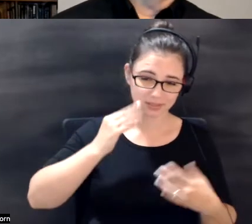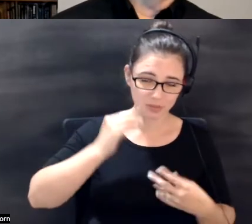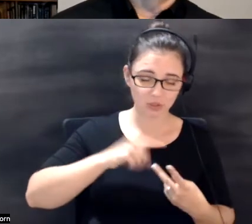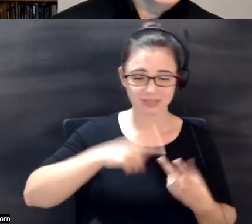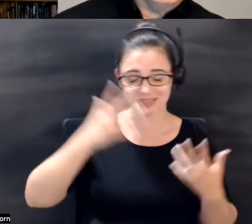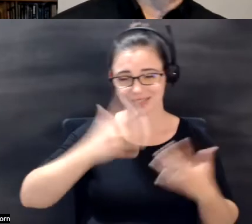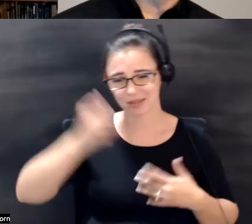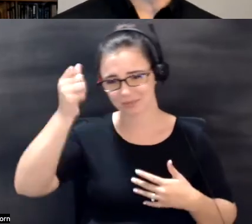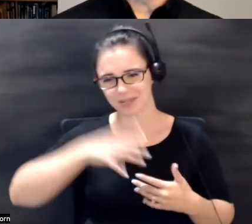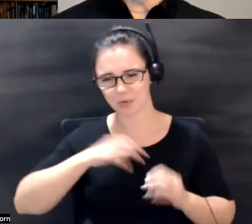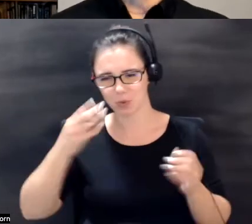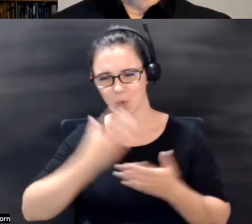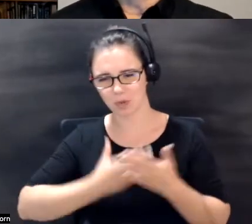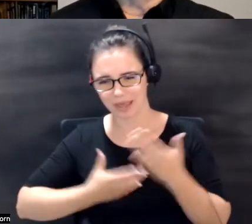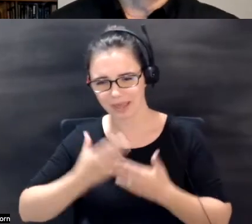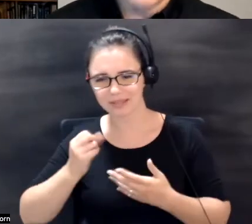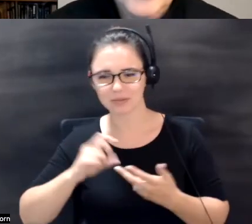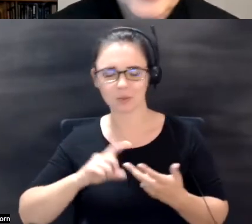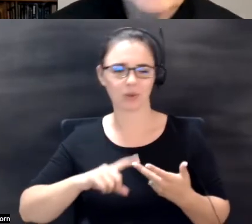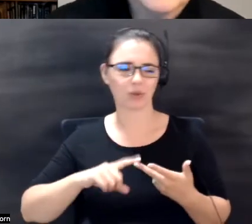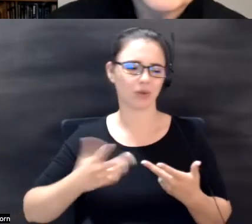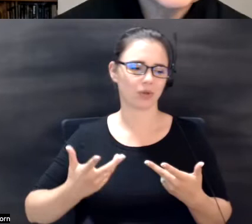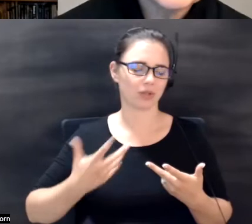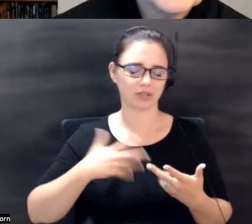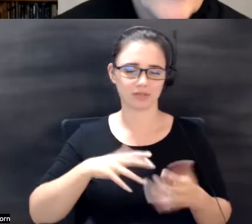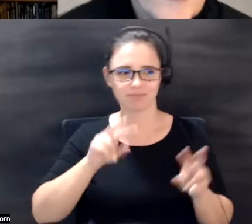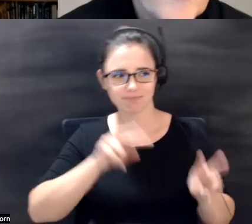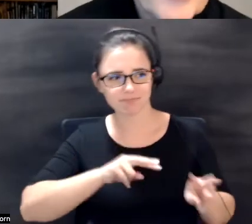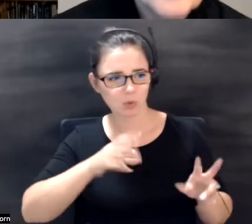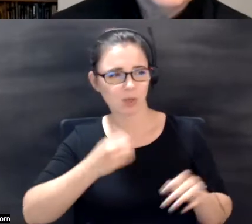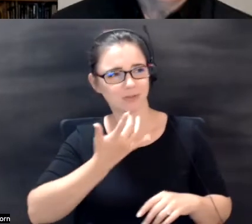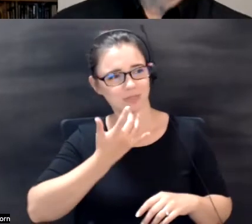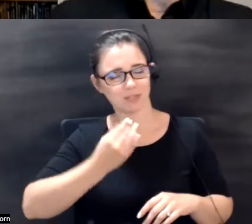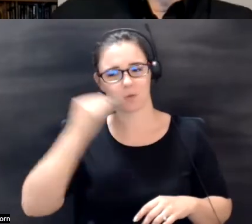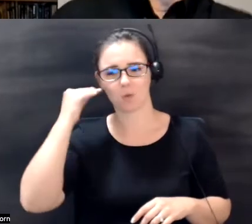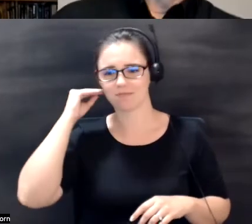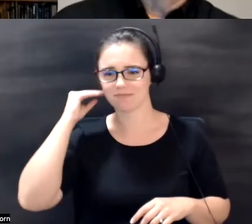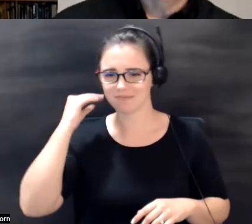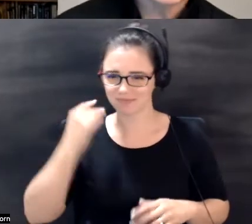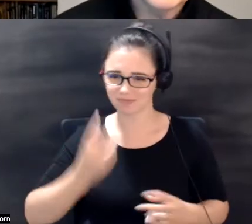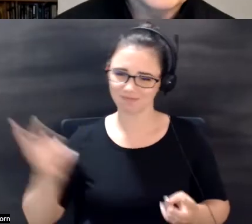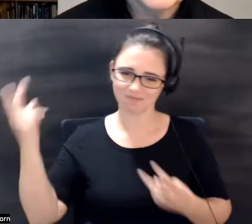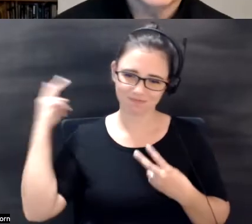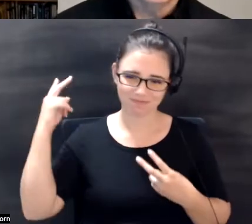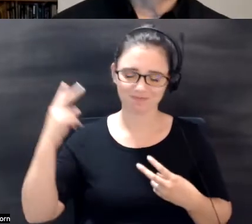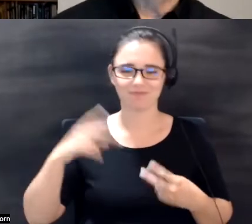no hands, or longing for the tastes of home. And, and you know, Lowell, Mill City, so that